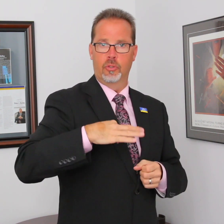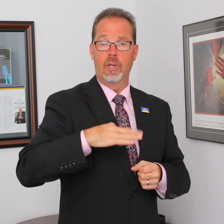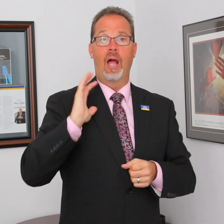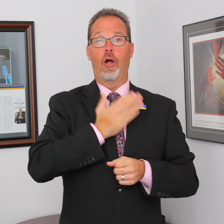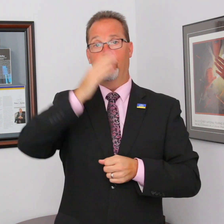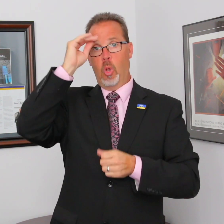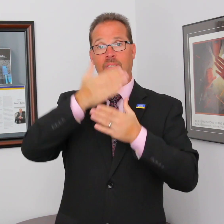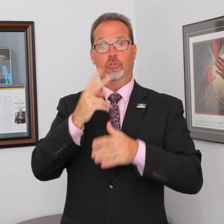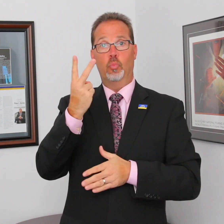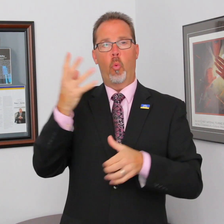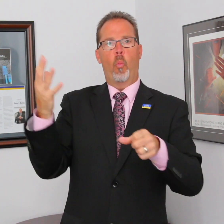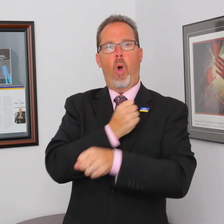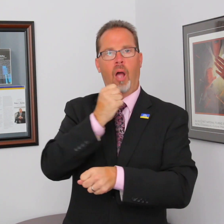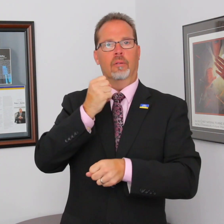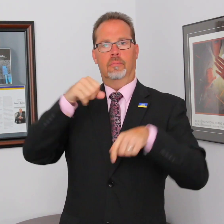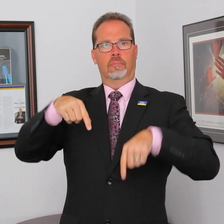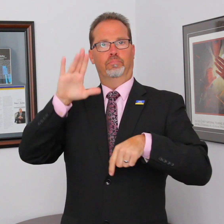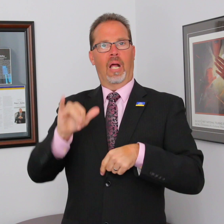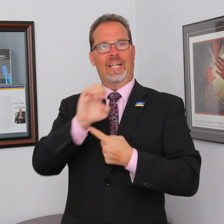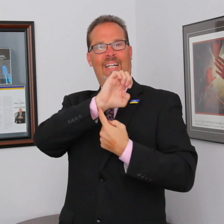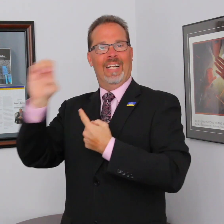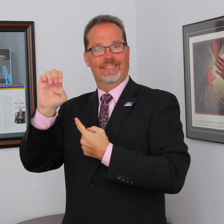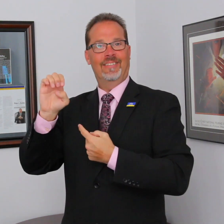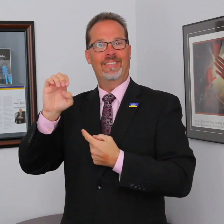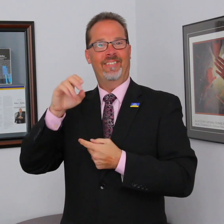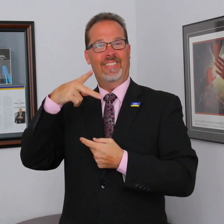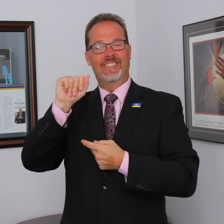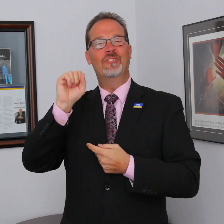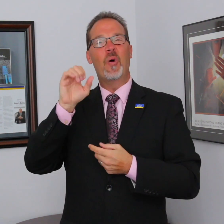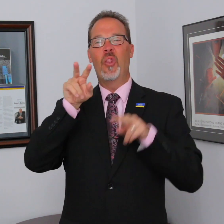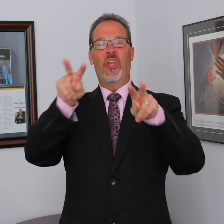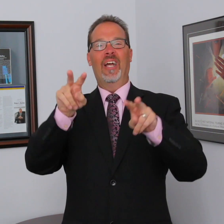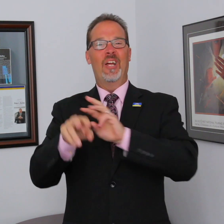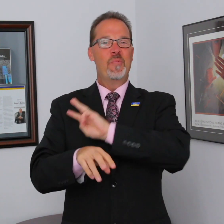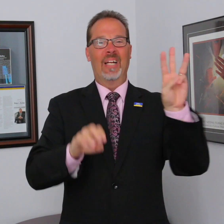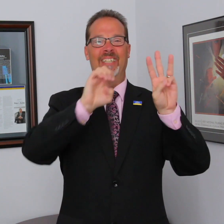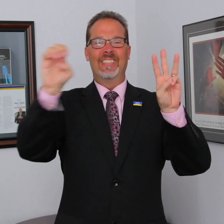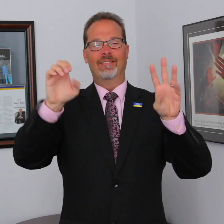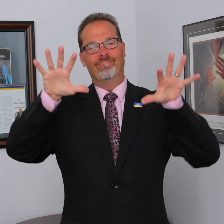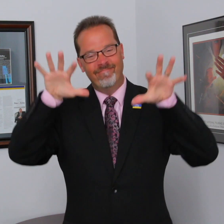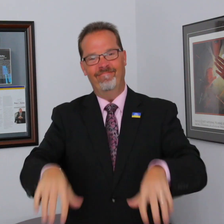championship in our state as well. The Western Pennsylvania School for the Deaf won Division I in the western part of the state and the